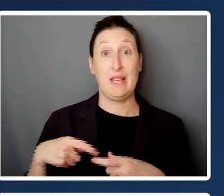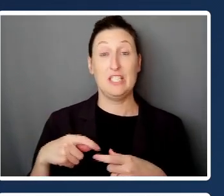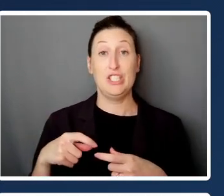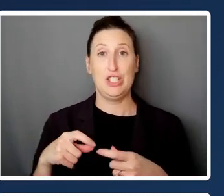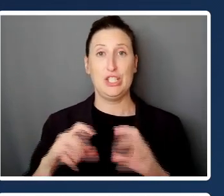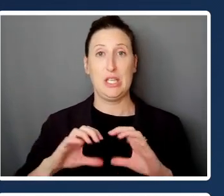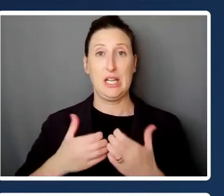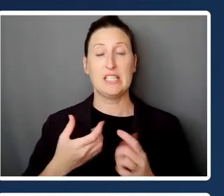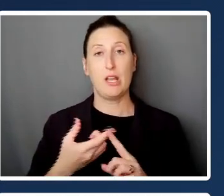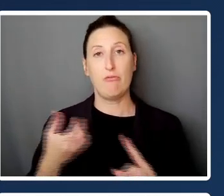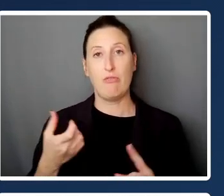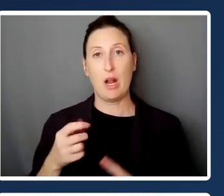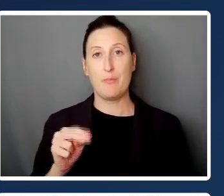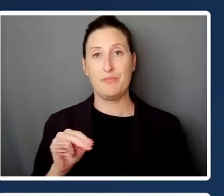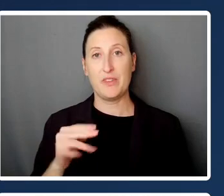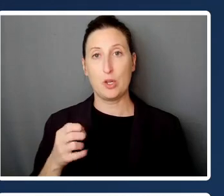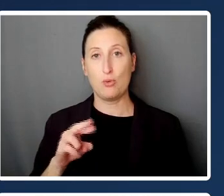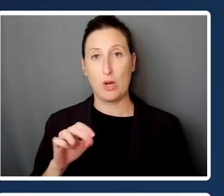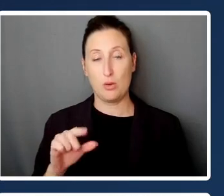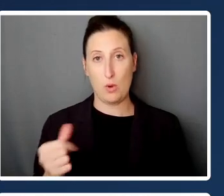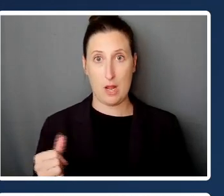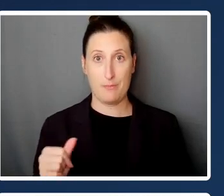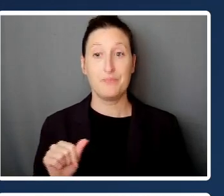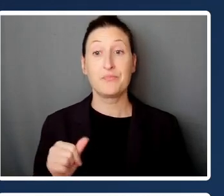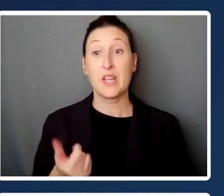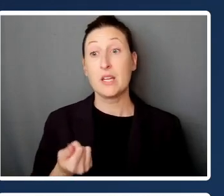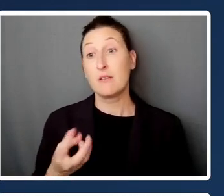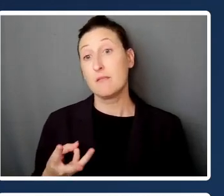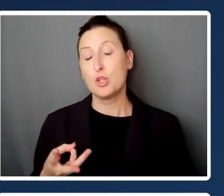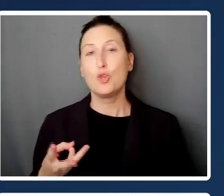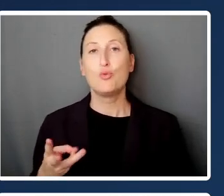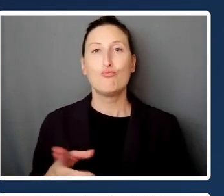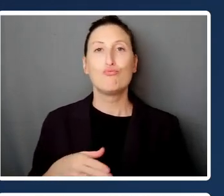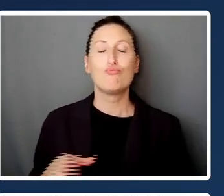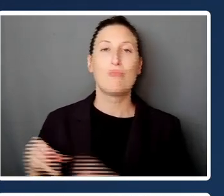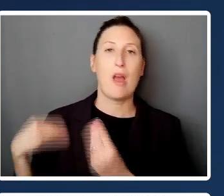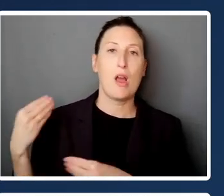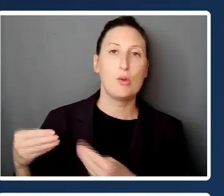a couple of heritage speakers from Mexican American families who has arrived in, like,